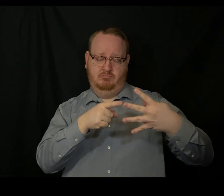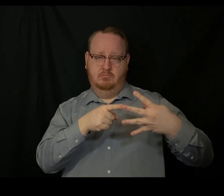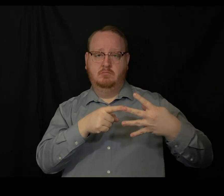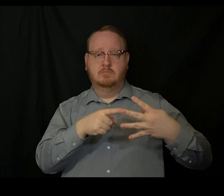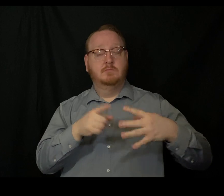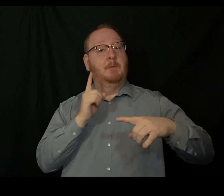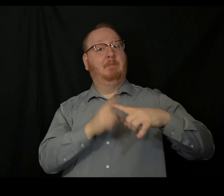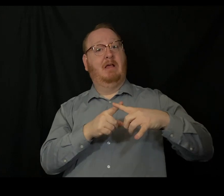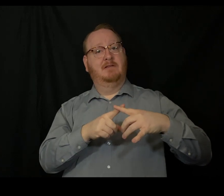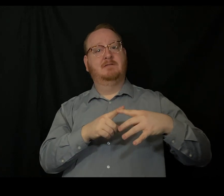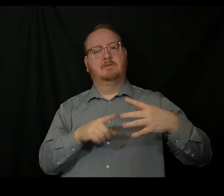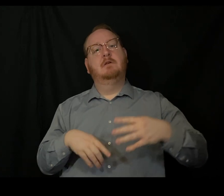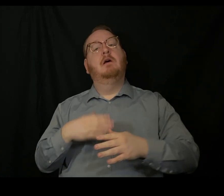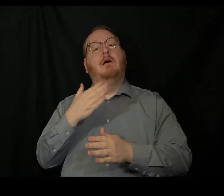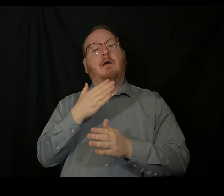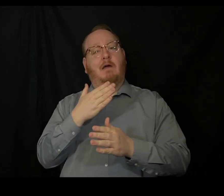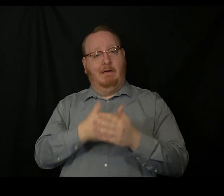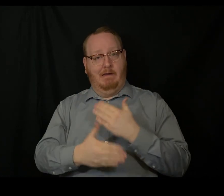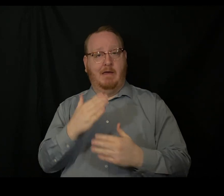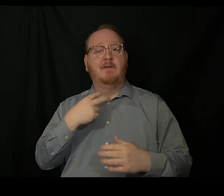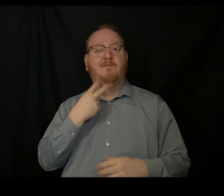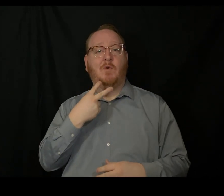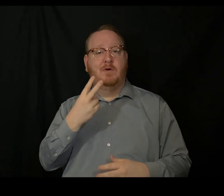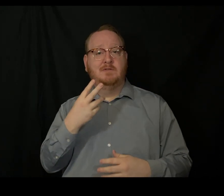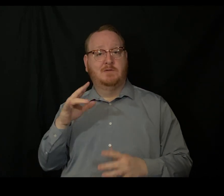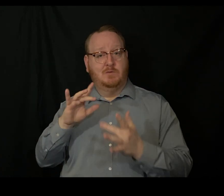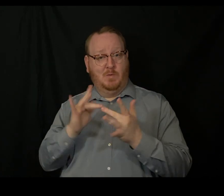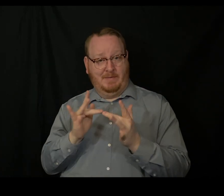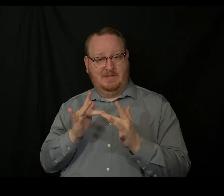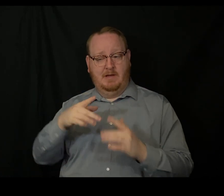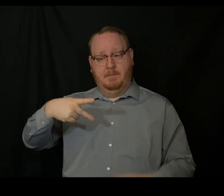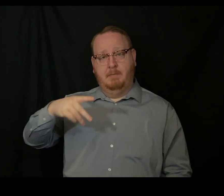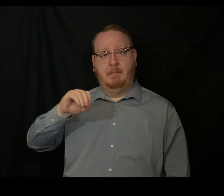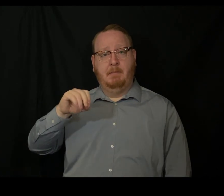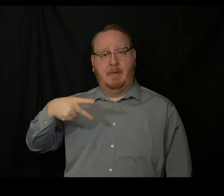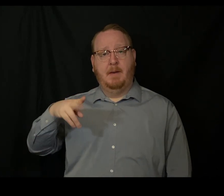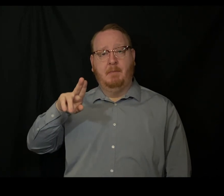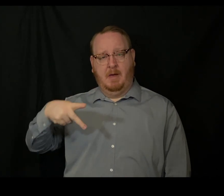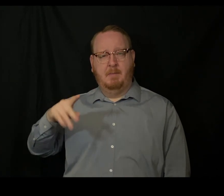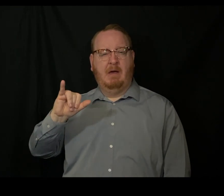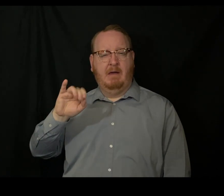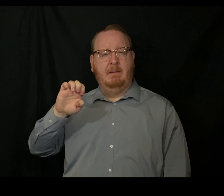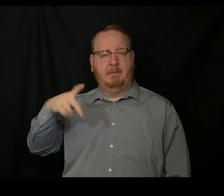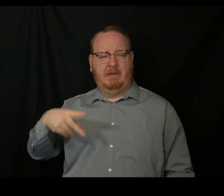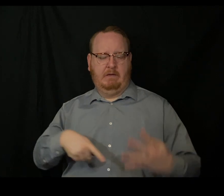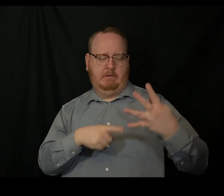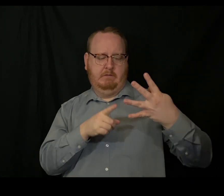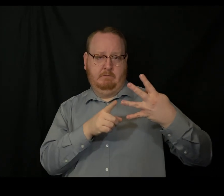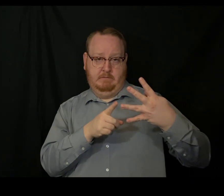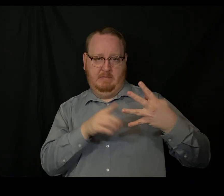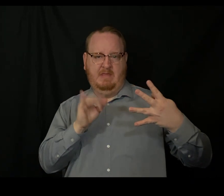website is the pop up IEP. This is my best tool for overcoming